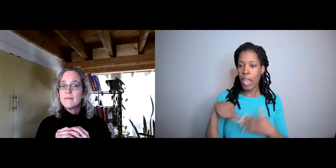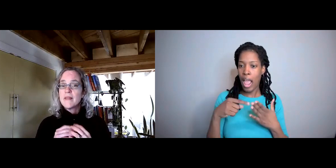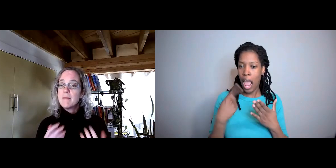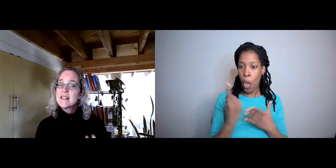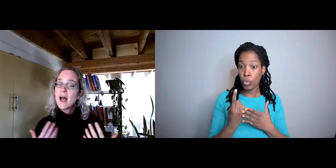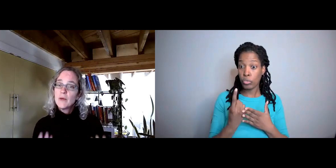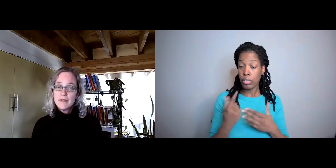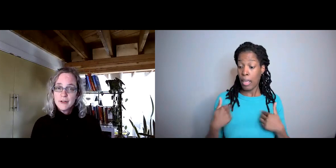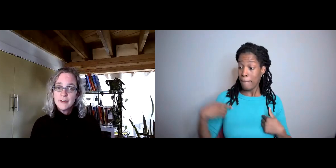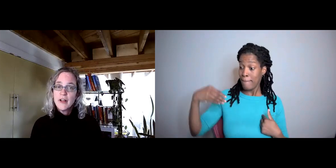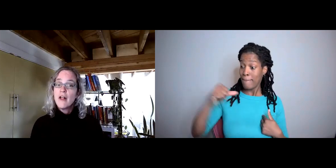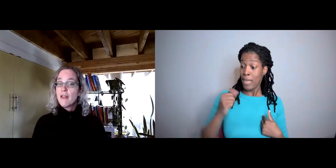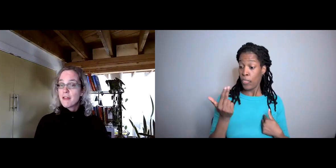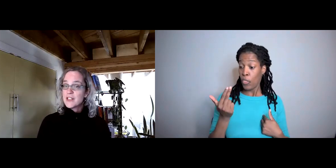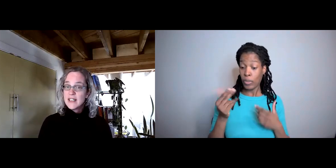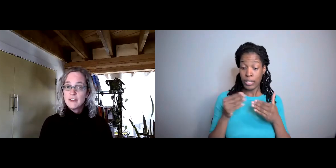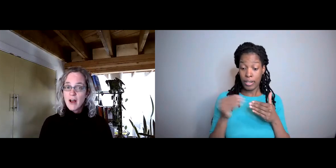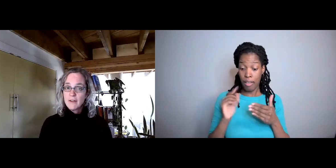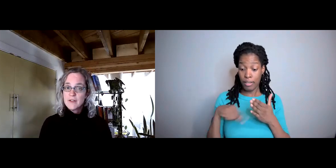That means I will have earned $1,300 for the work I performed.